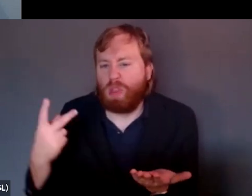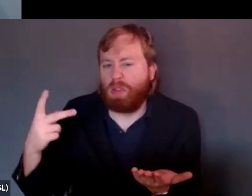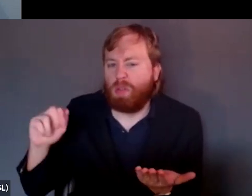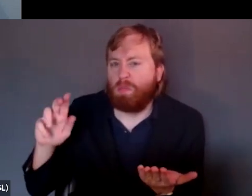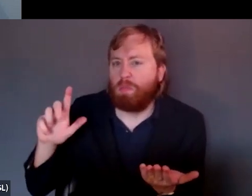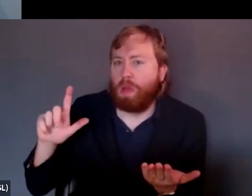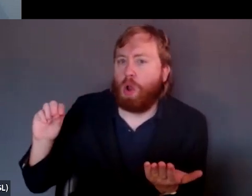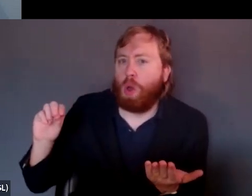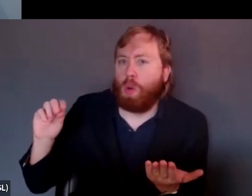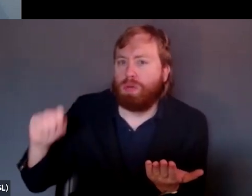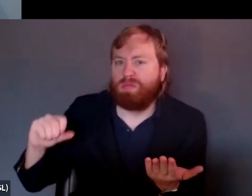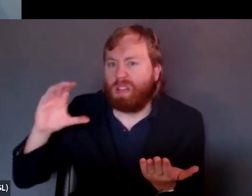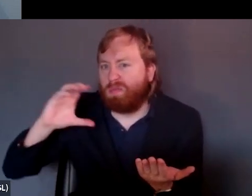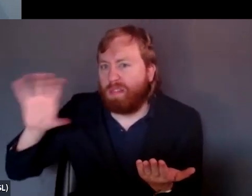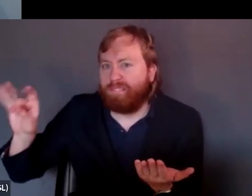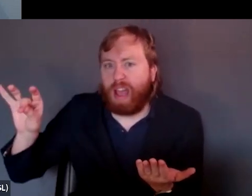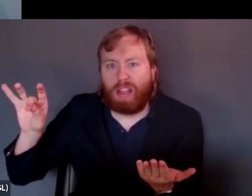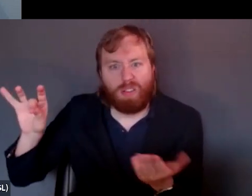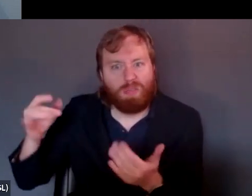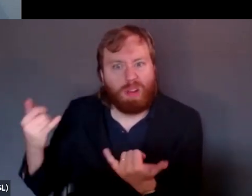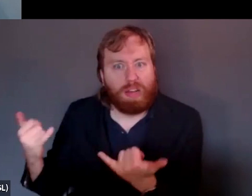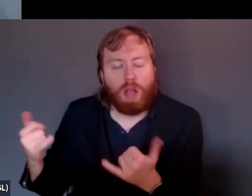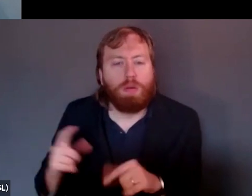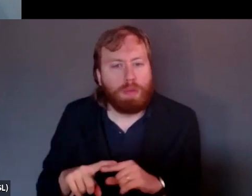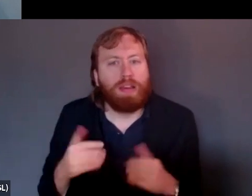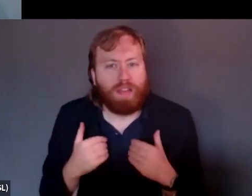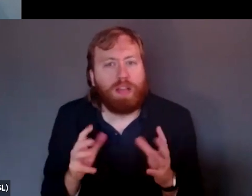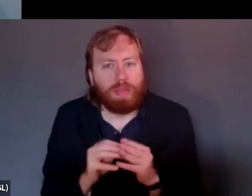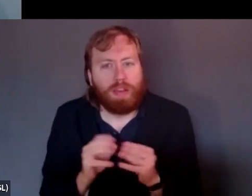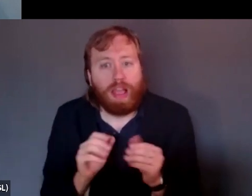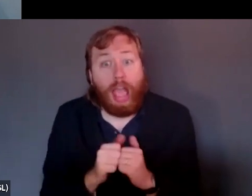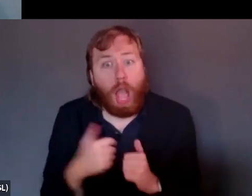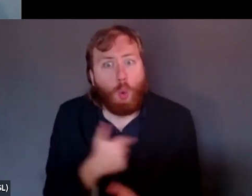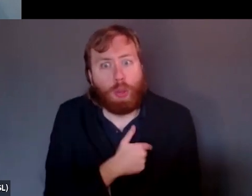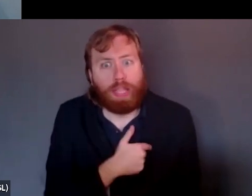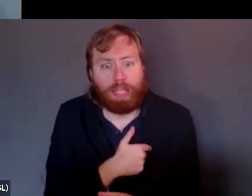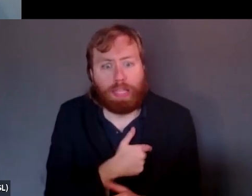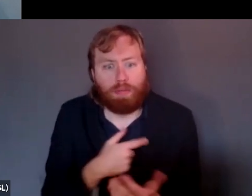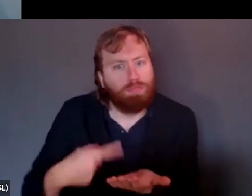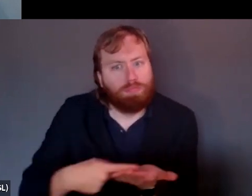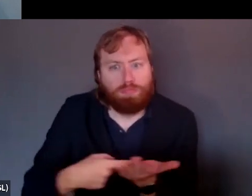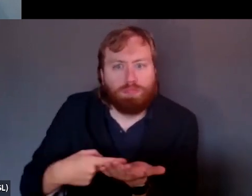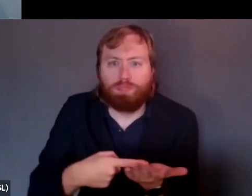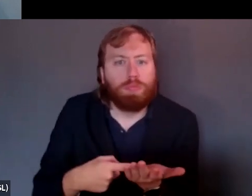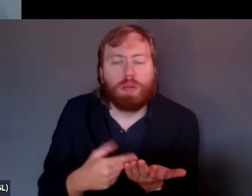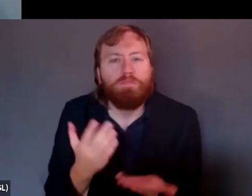There is a meetup talk about how we do ours that might be helpful as far as mapping out those plans.